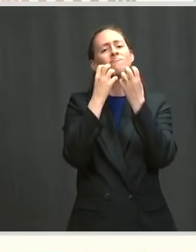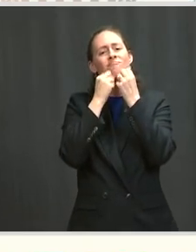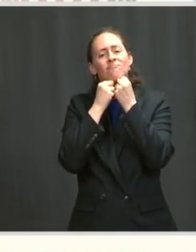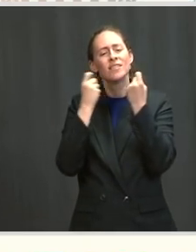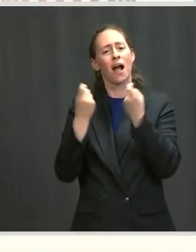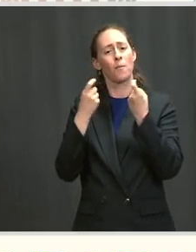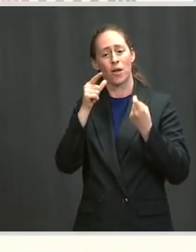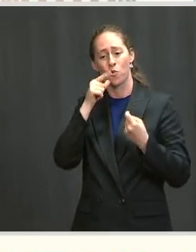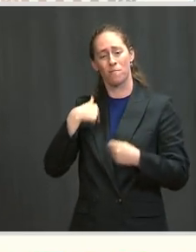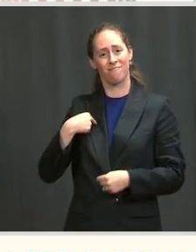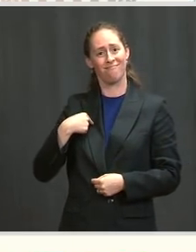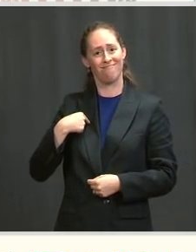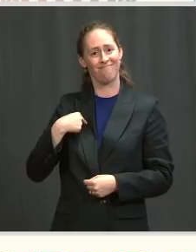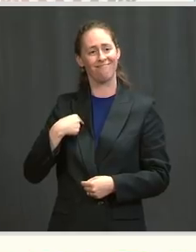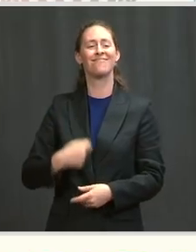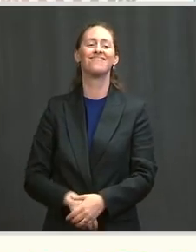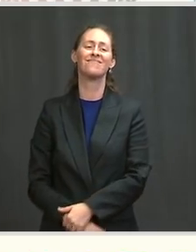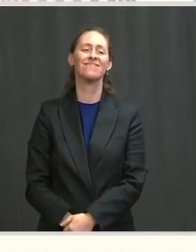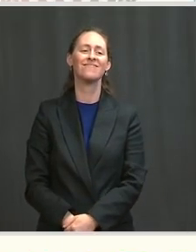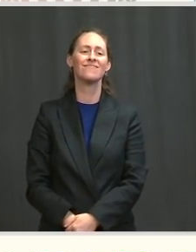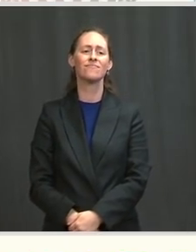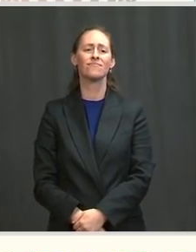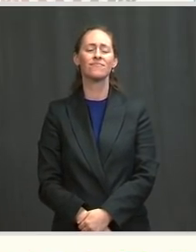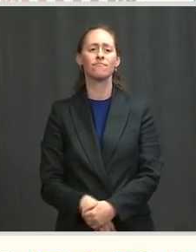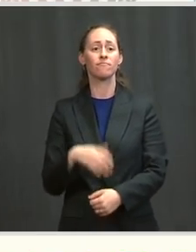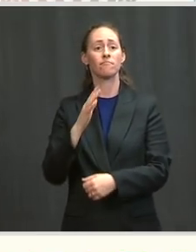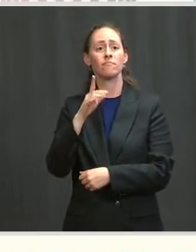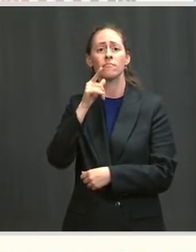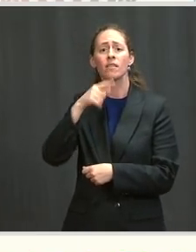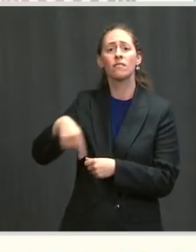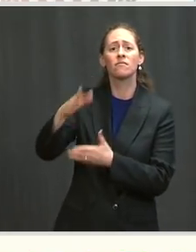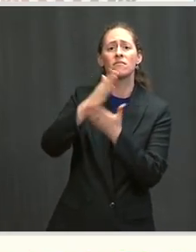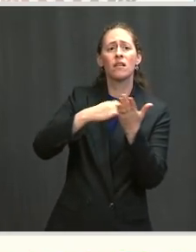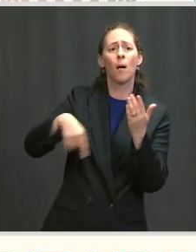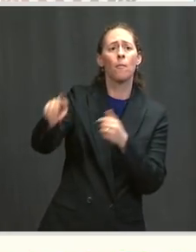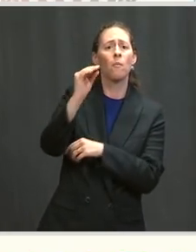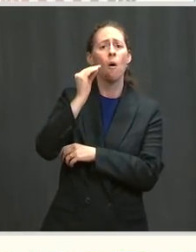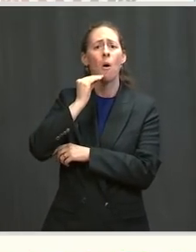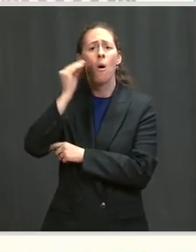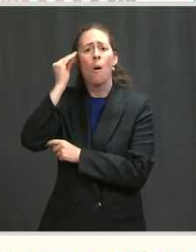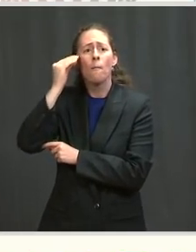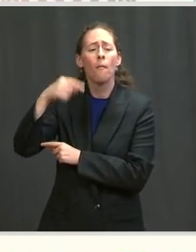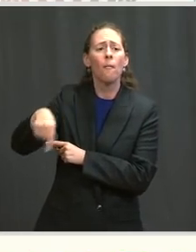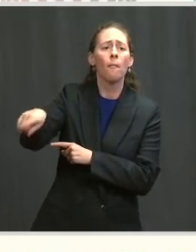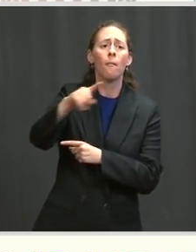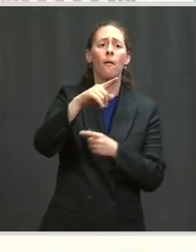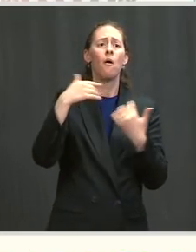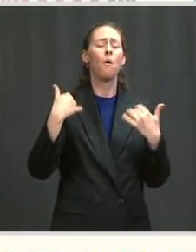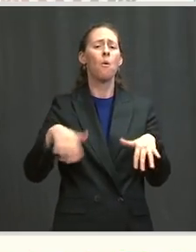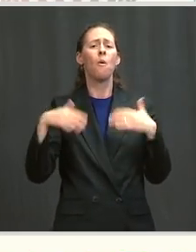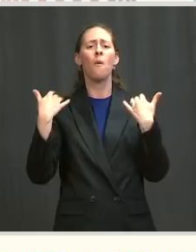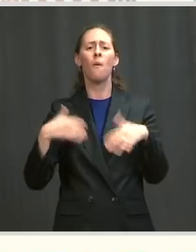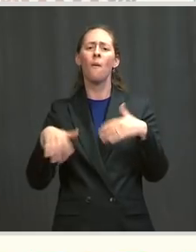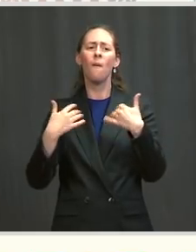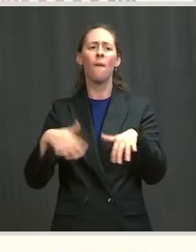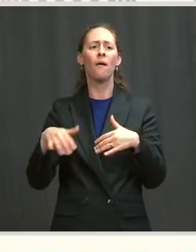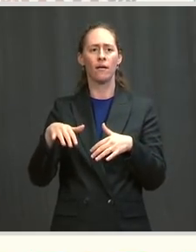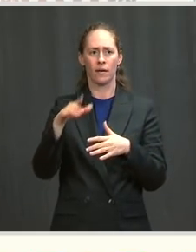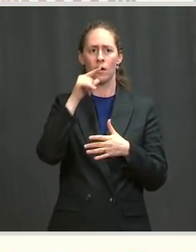Most people take having a loving home for granted, but for so many, including for my two -- including for two of my siblings,